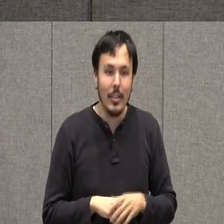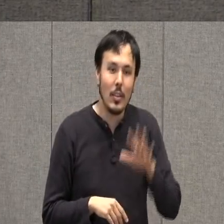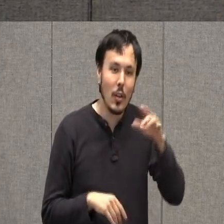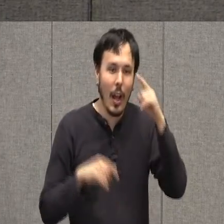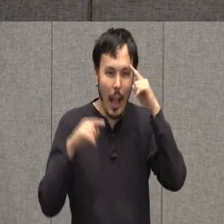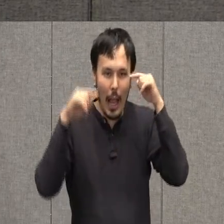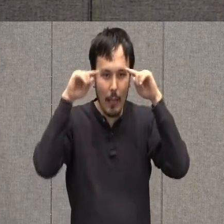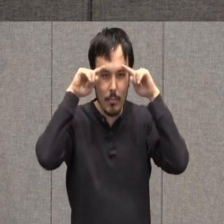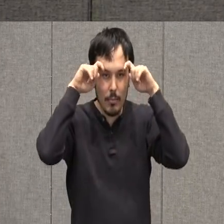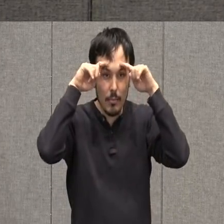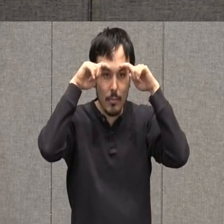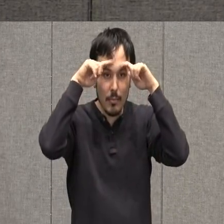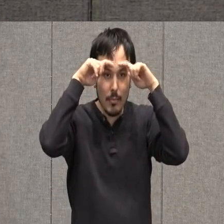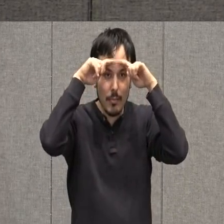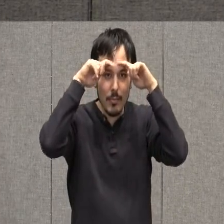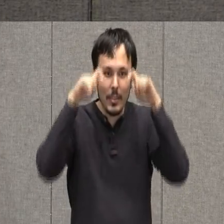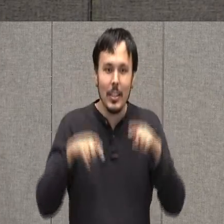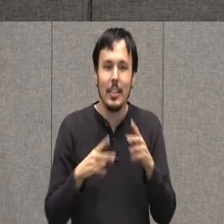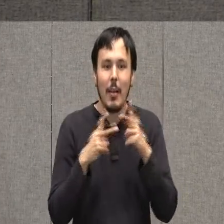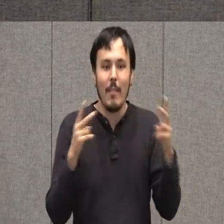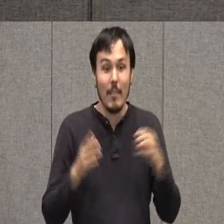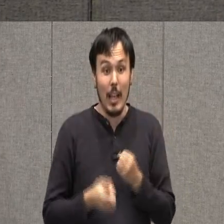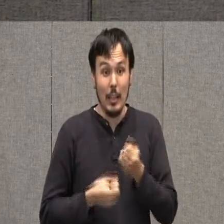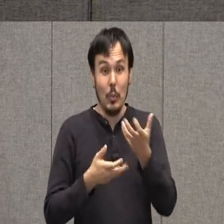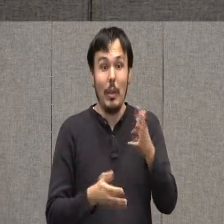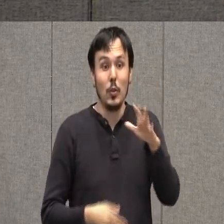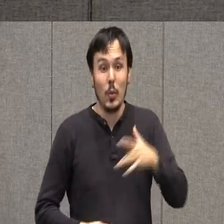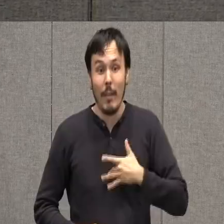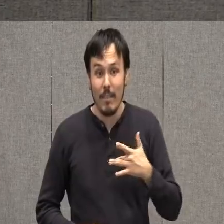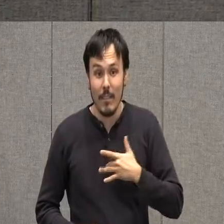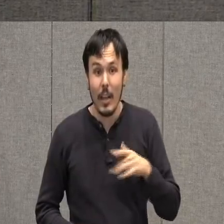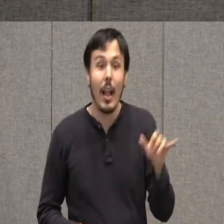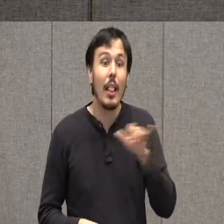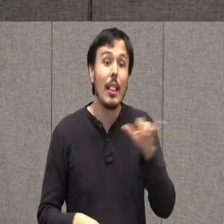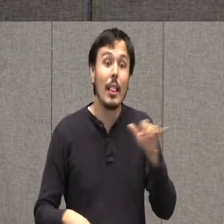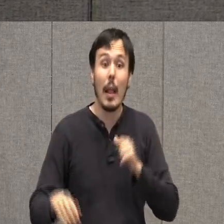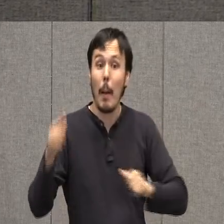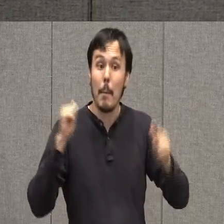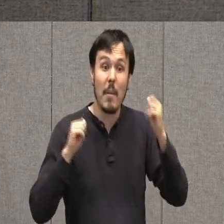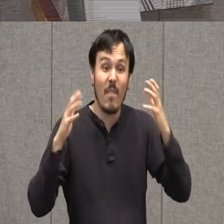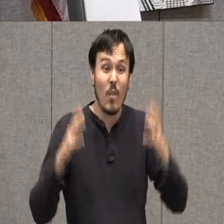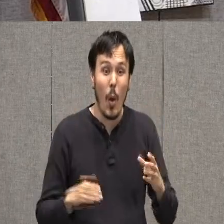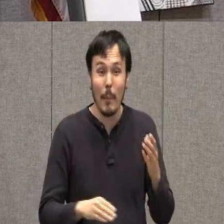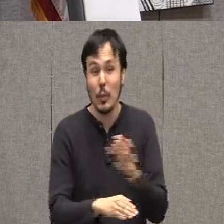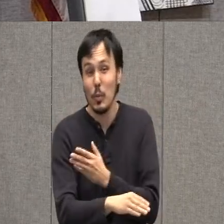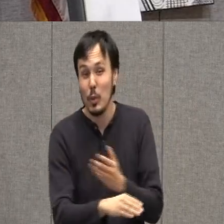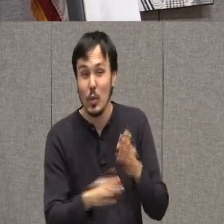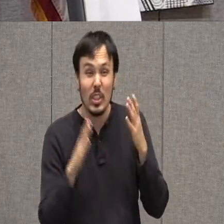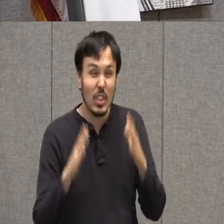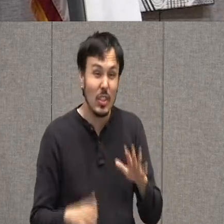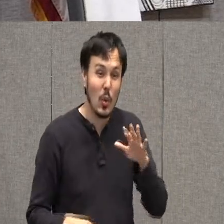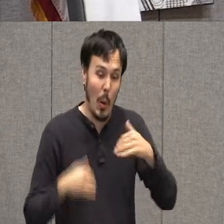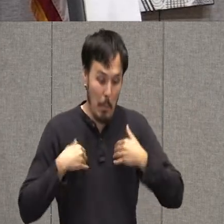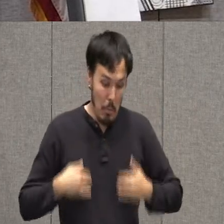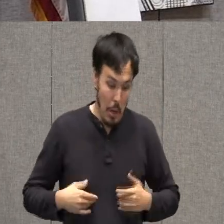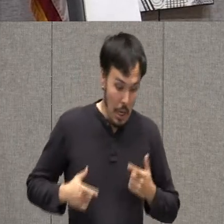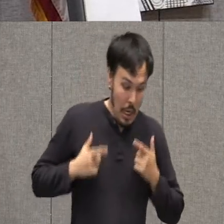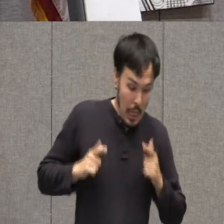because they're so expressive. You know this as a performer, as a musician. Like, your body language is huge, but the face that you make,